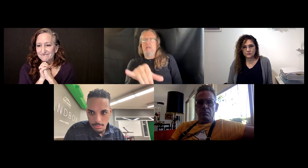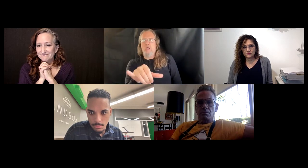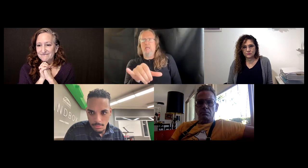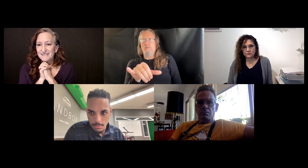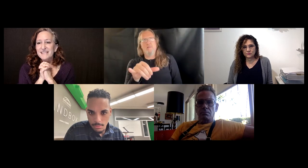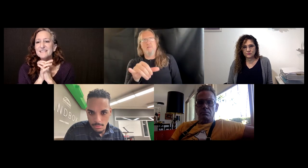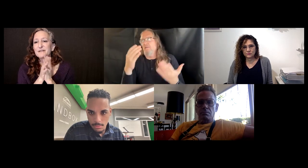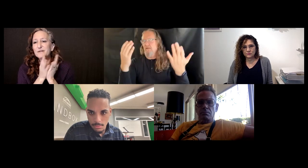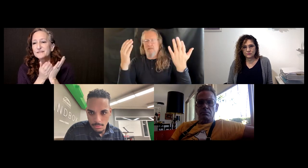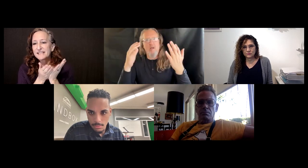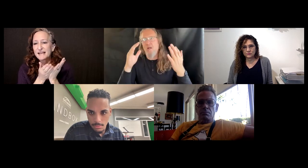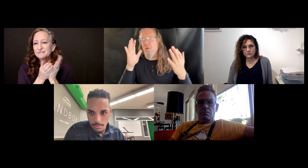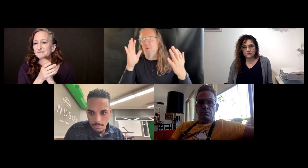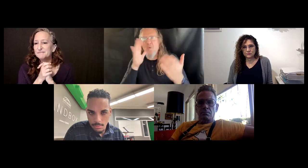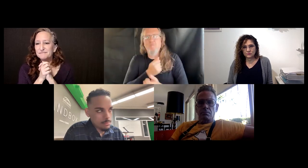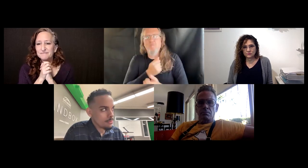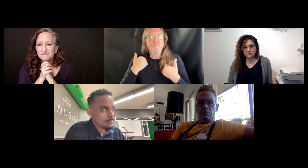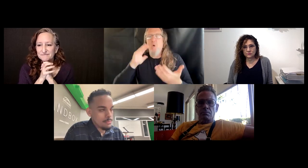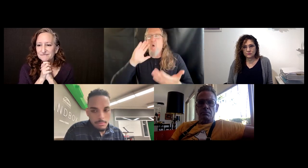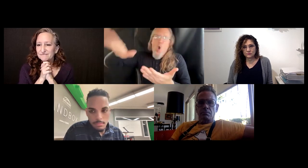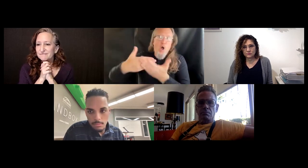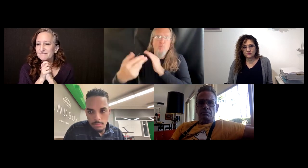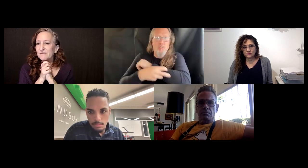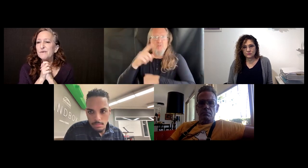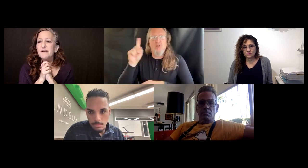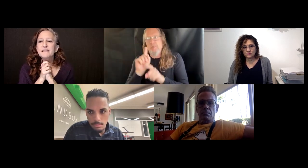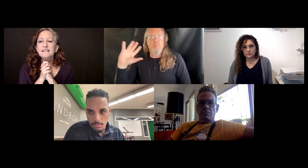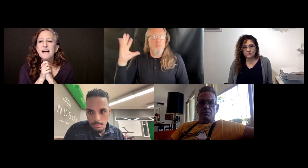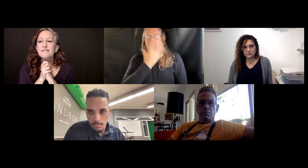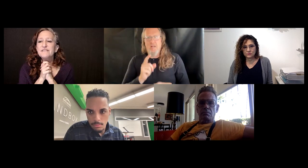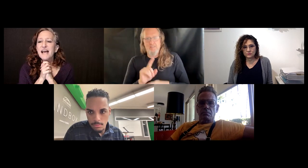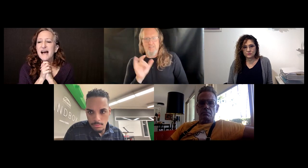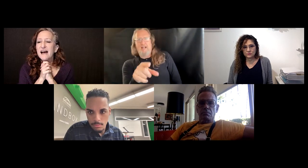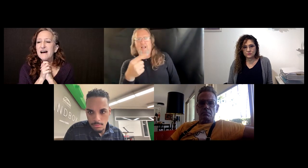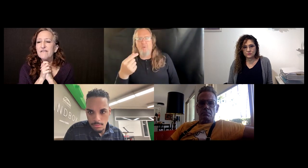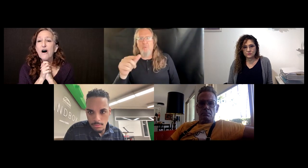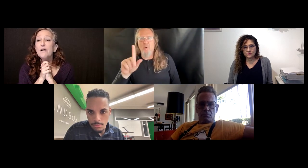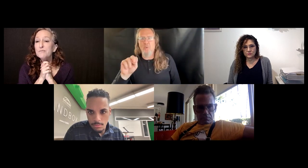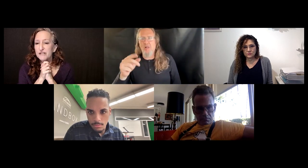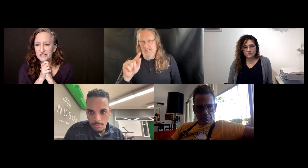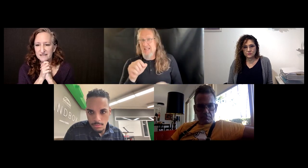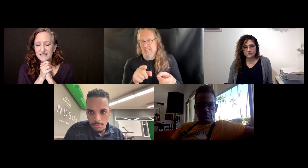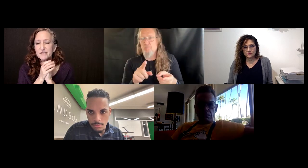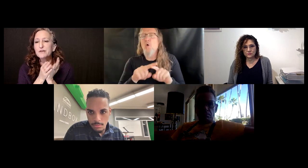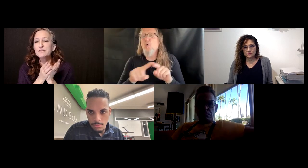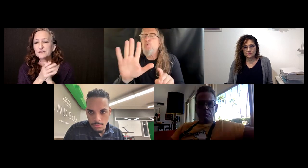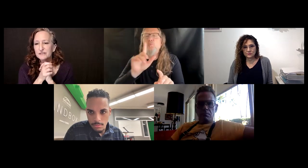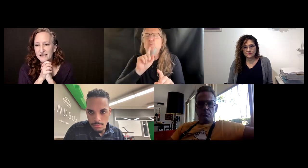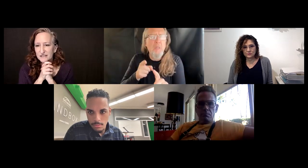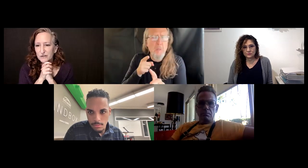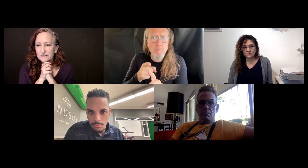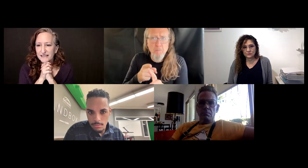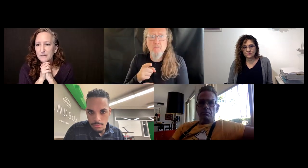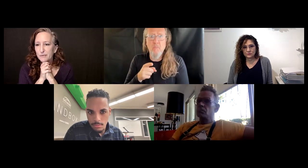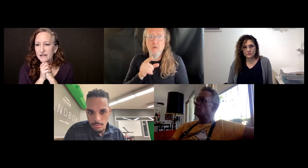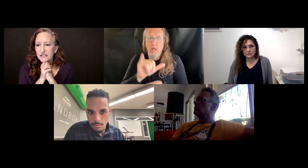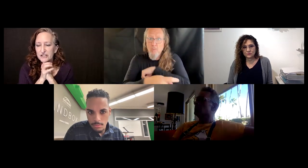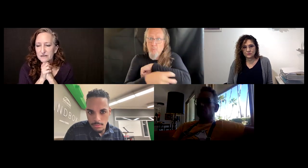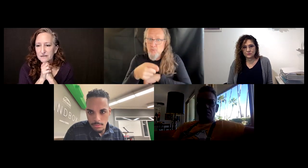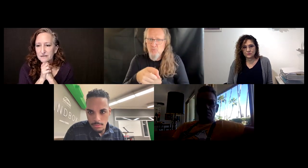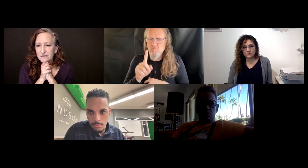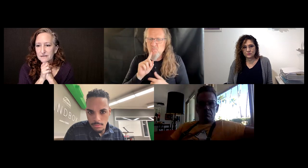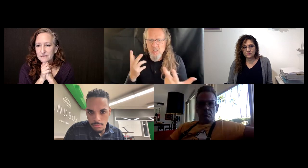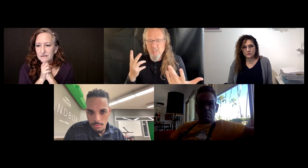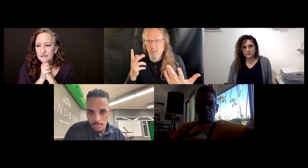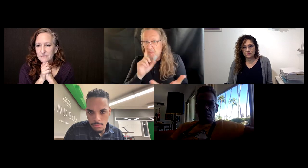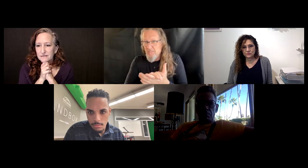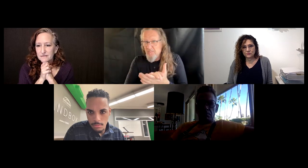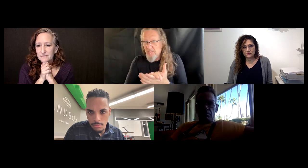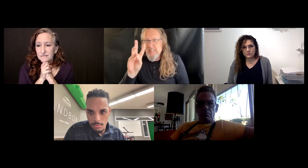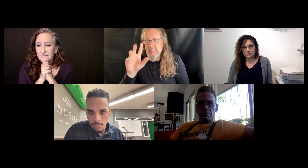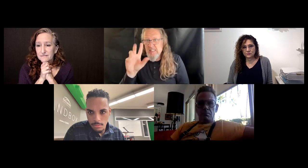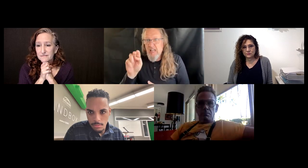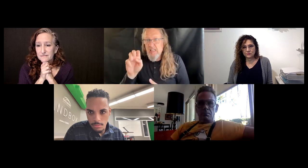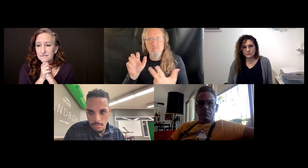Is the Golden Gate. We would love to have all bridges as beautiful as the Golden Gate Bridge.